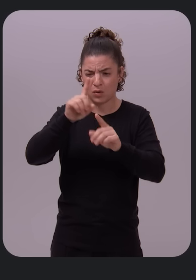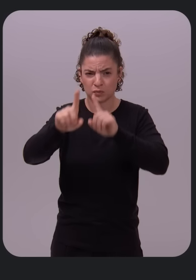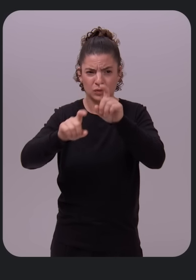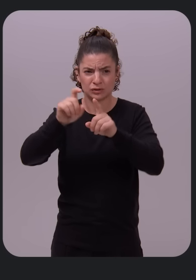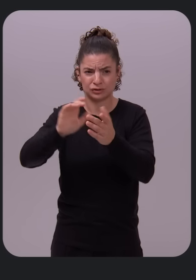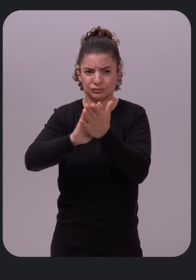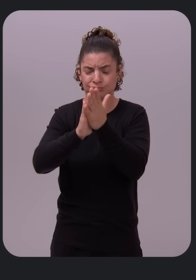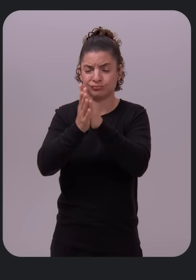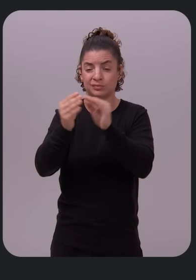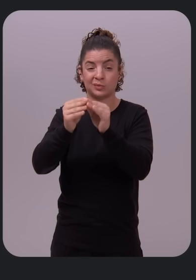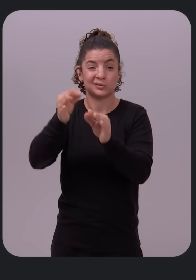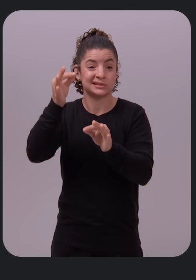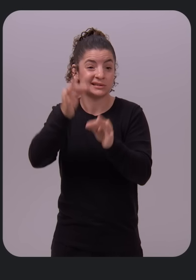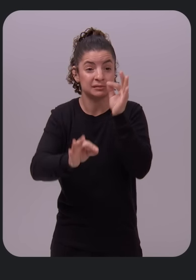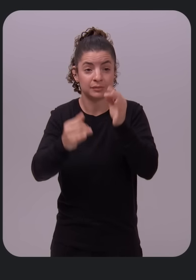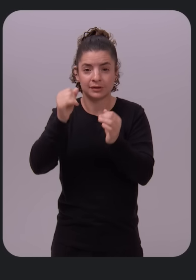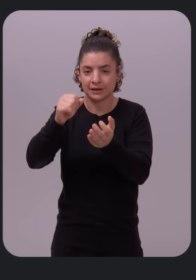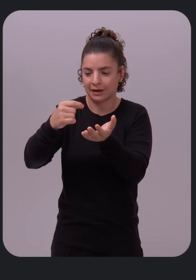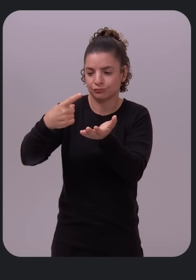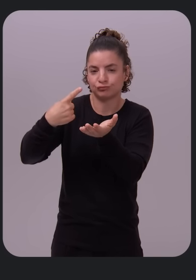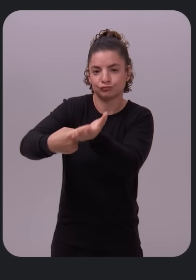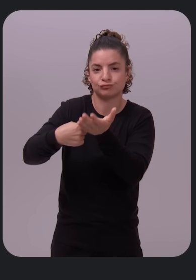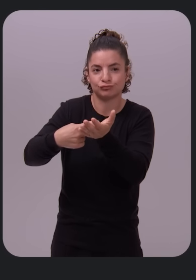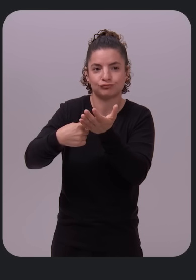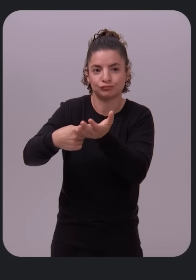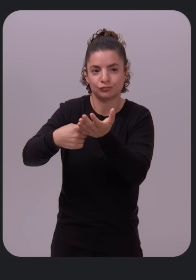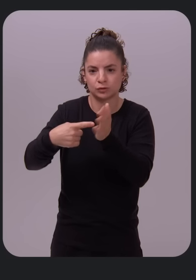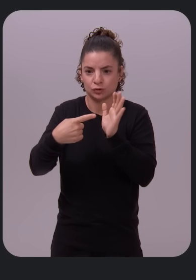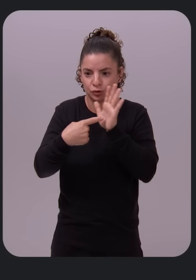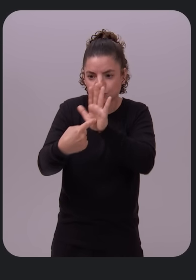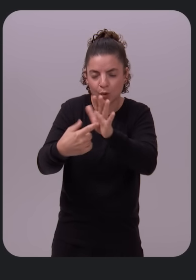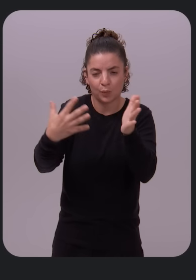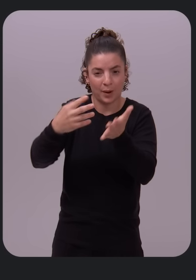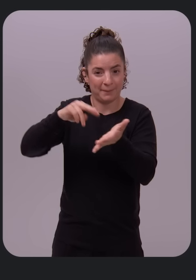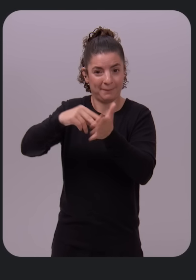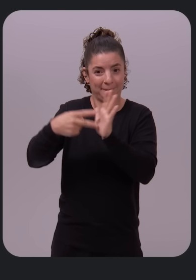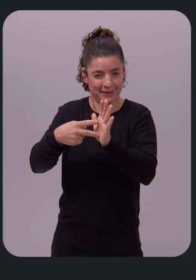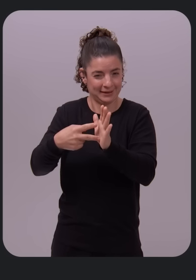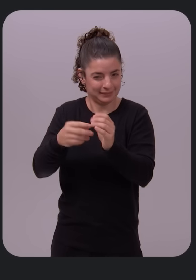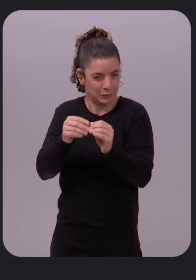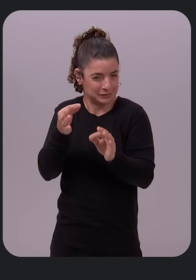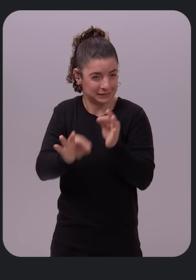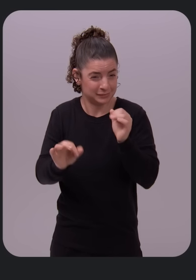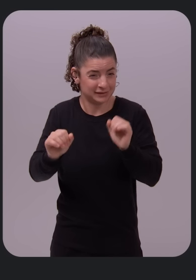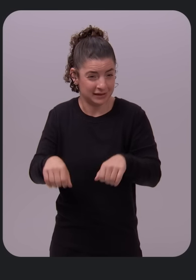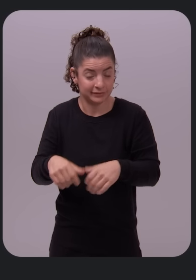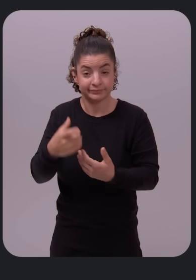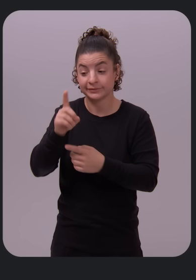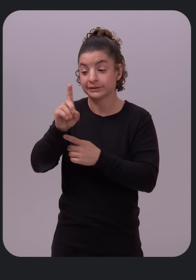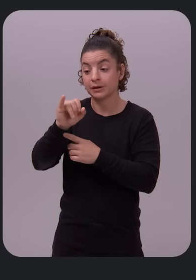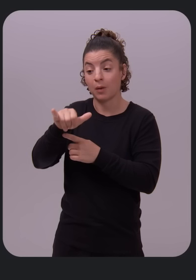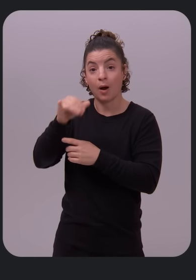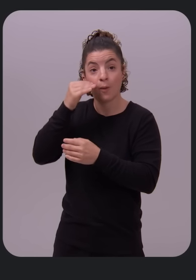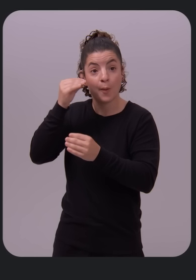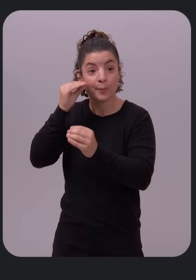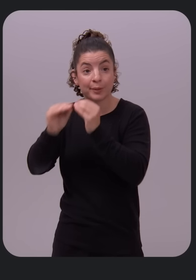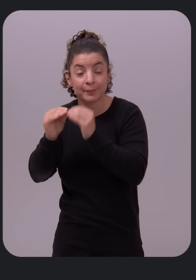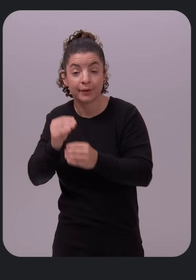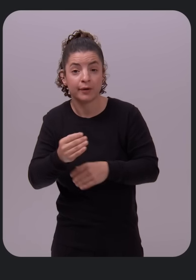are so much simpler to just talk through and actually show what you mean, like a DIY home repair, a tricky school